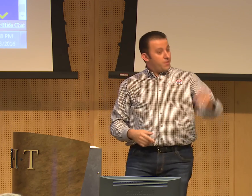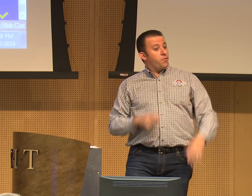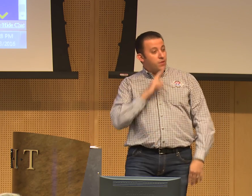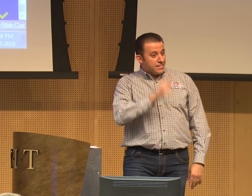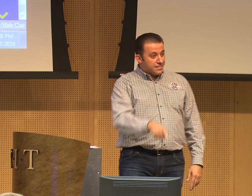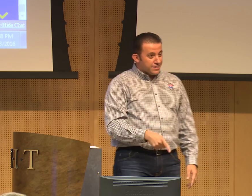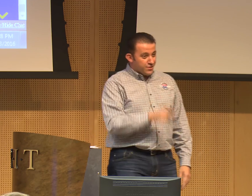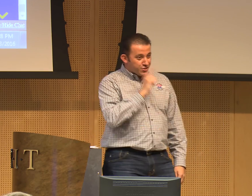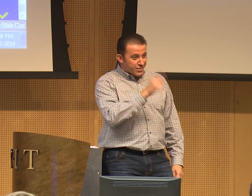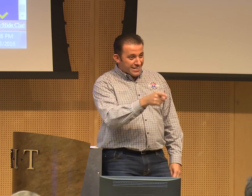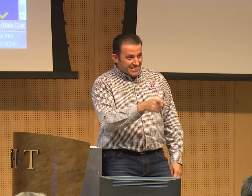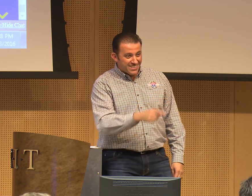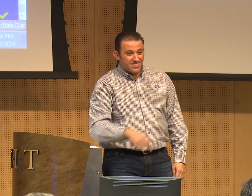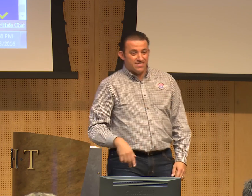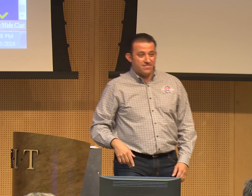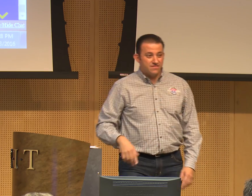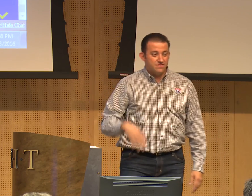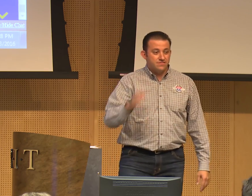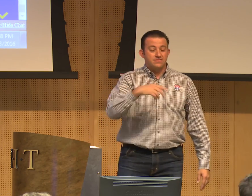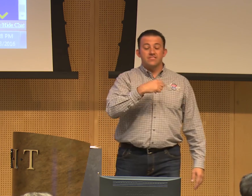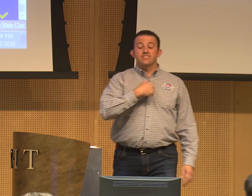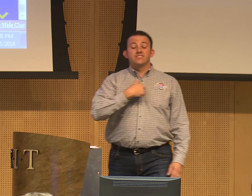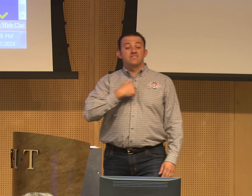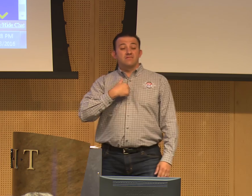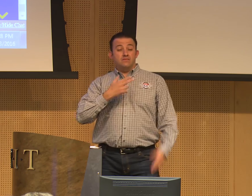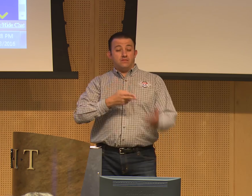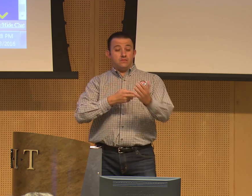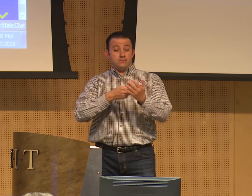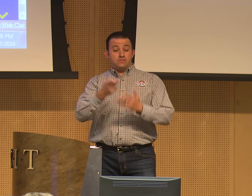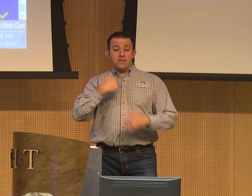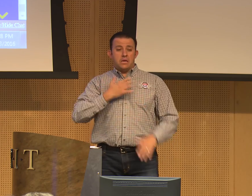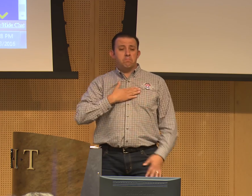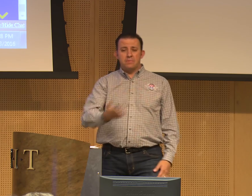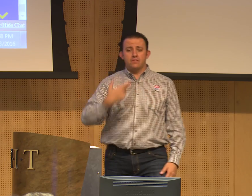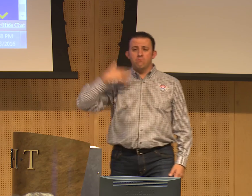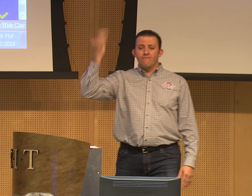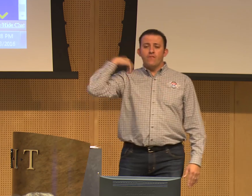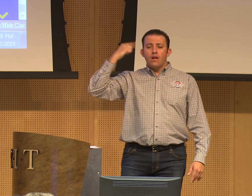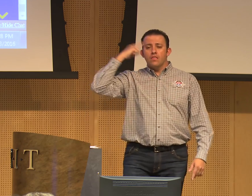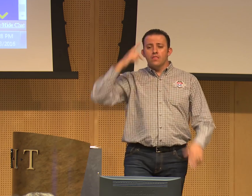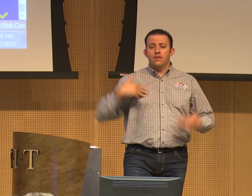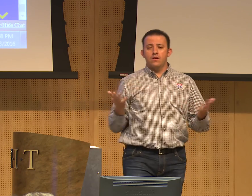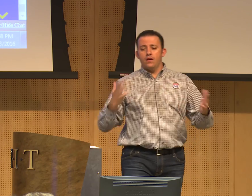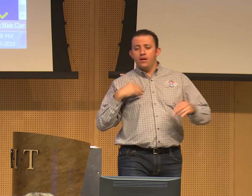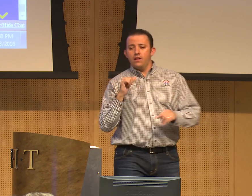You do? You in there? You think--you do. All right. You know, I admit that might have been my thinking,